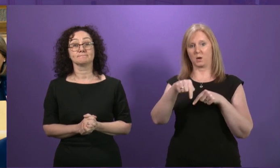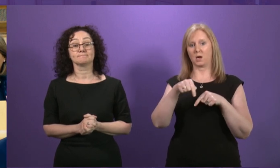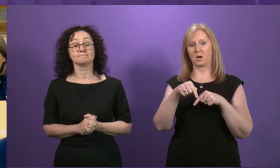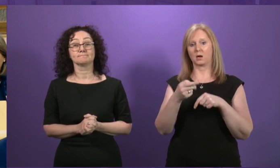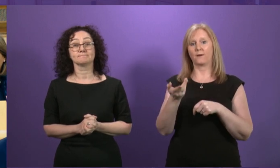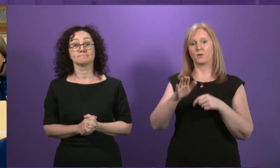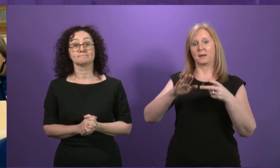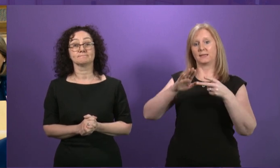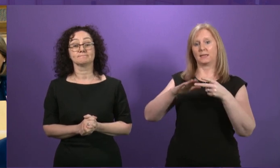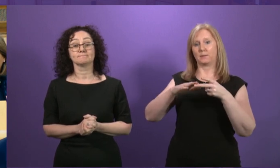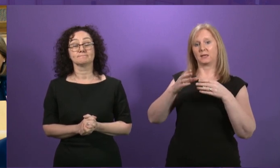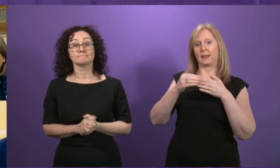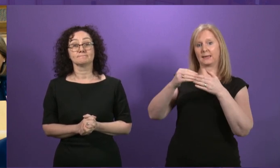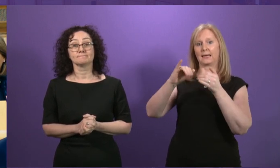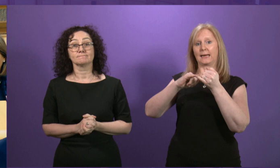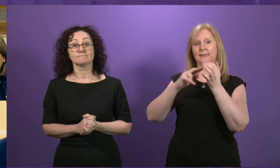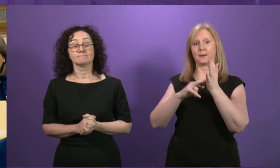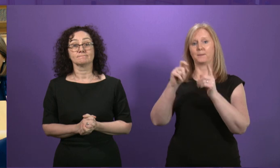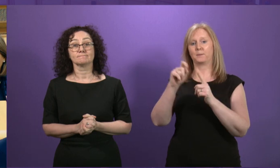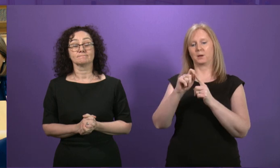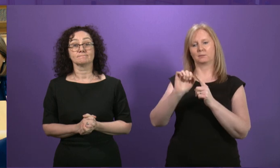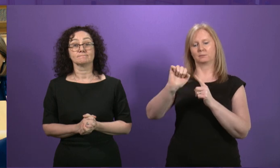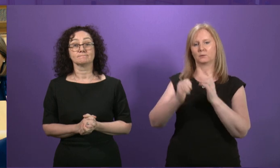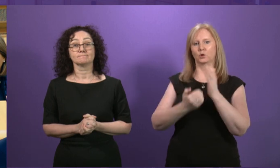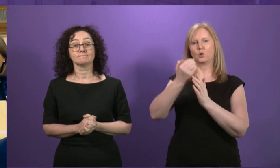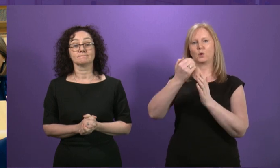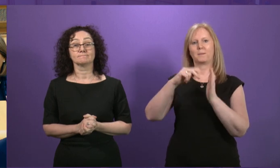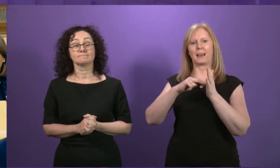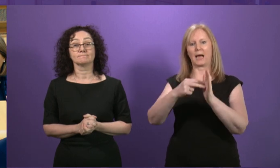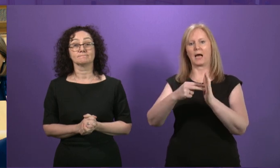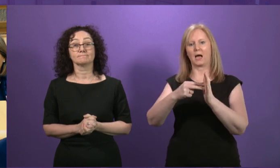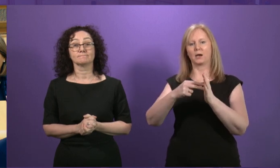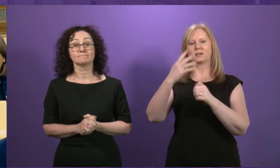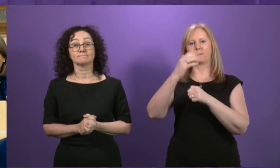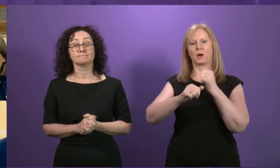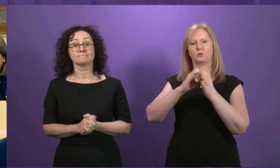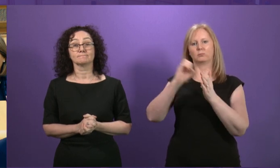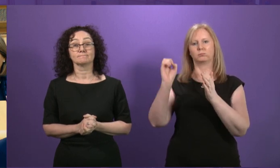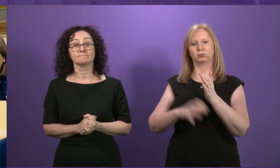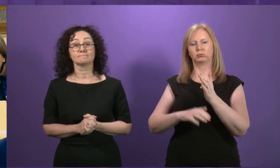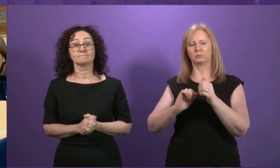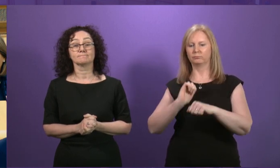deputy leader that its new plan is to ditch the pound and set up a completely new and